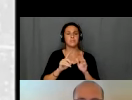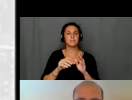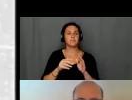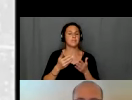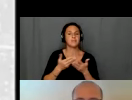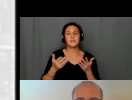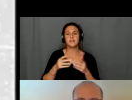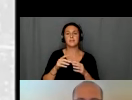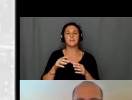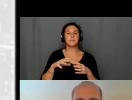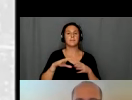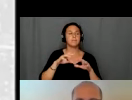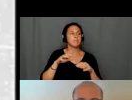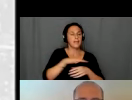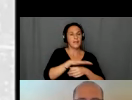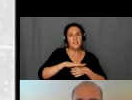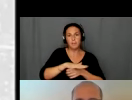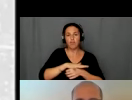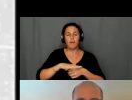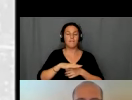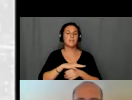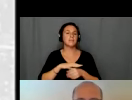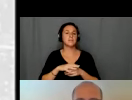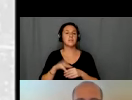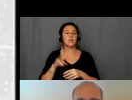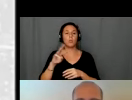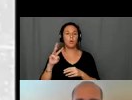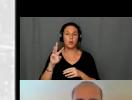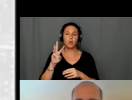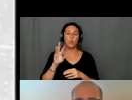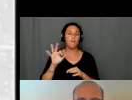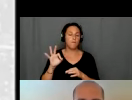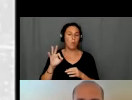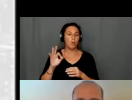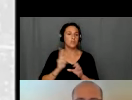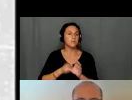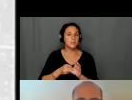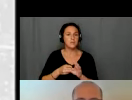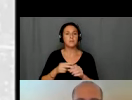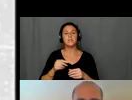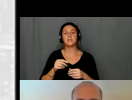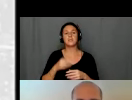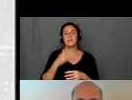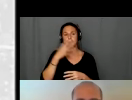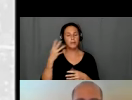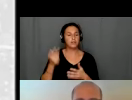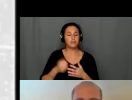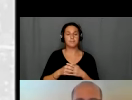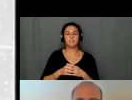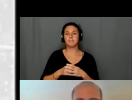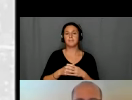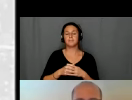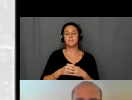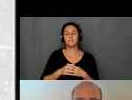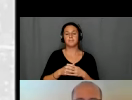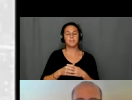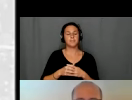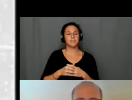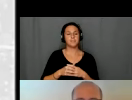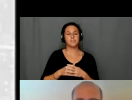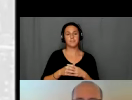demographics, workforce participation, immigration, and so when we look at